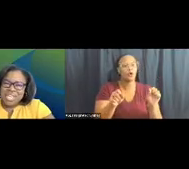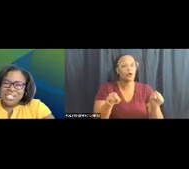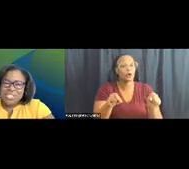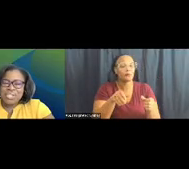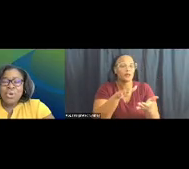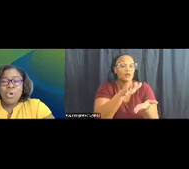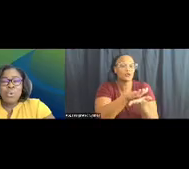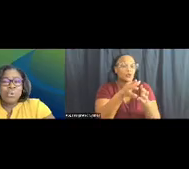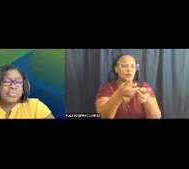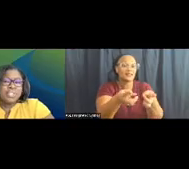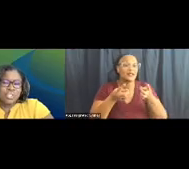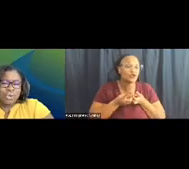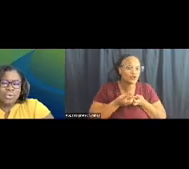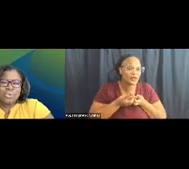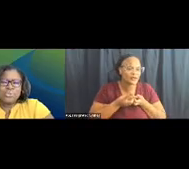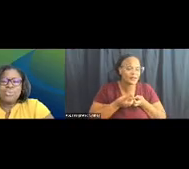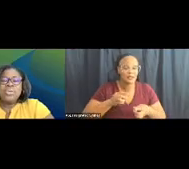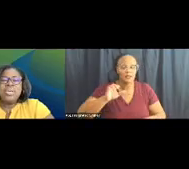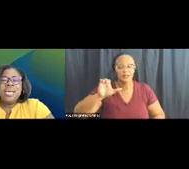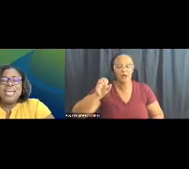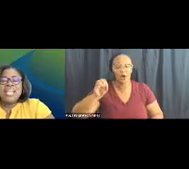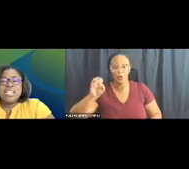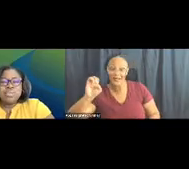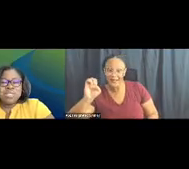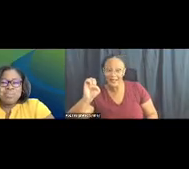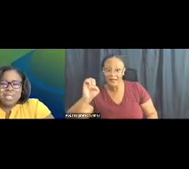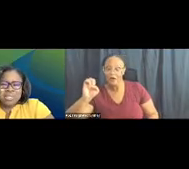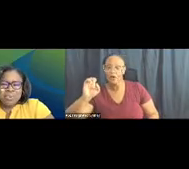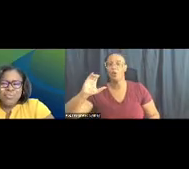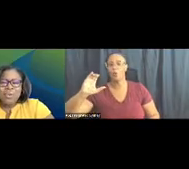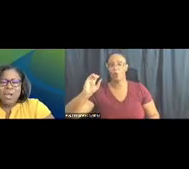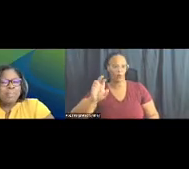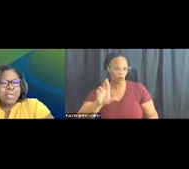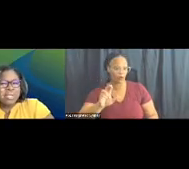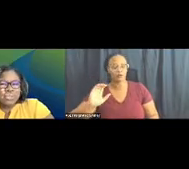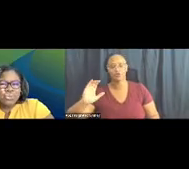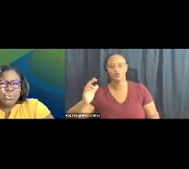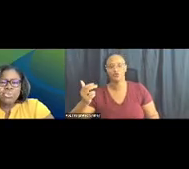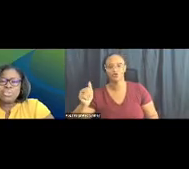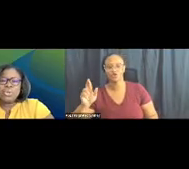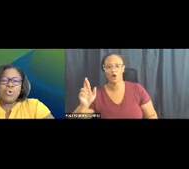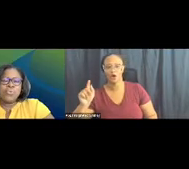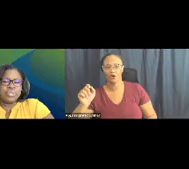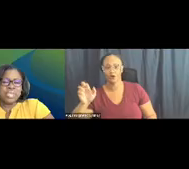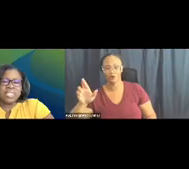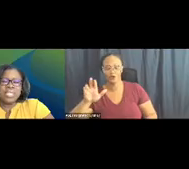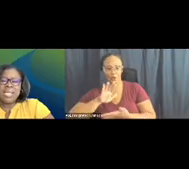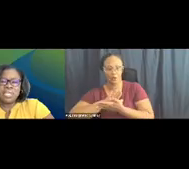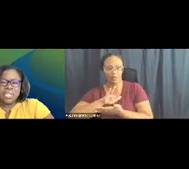of education, or even a charter school that's responsible for operating schools, overseeing the